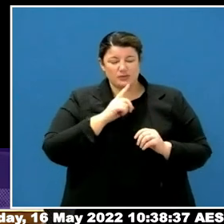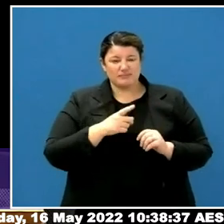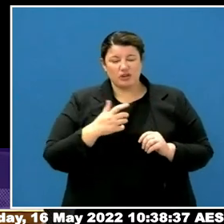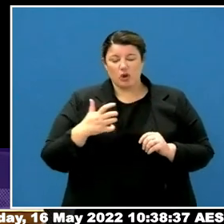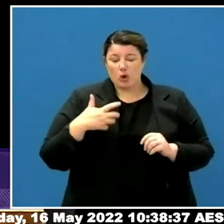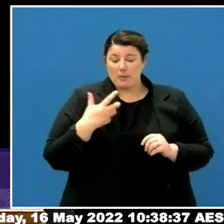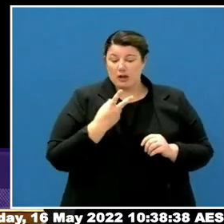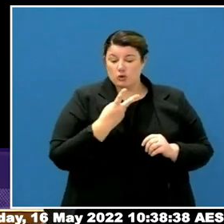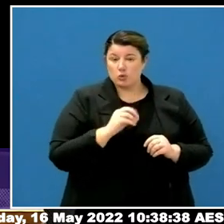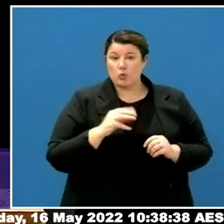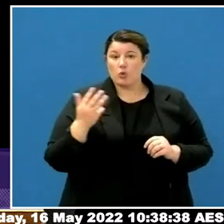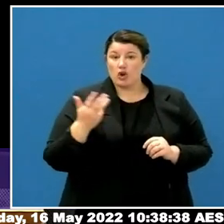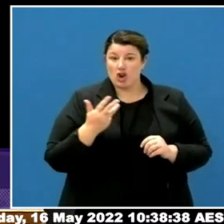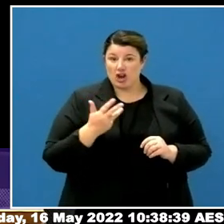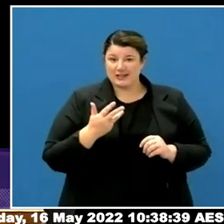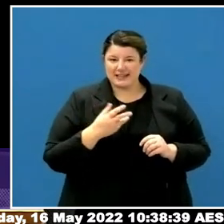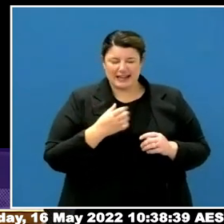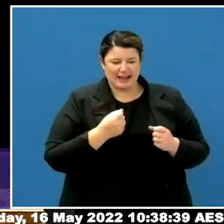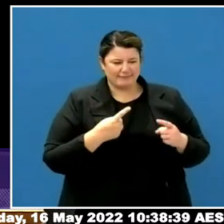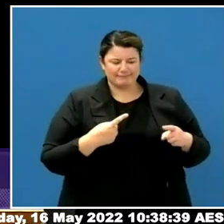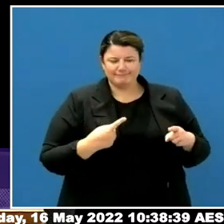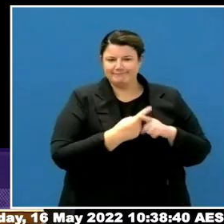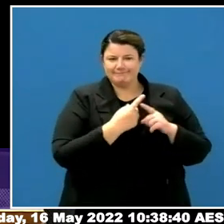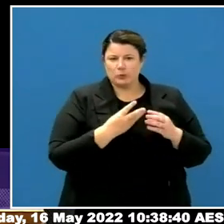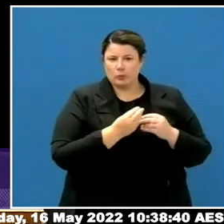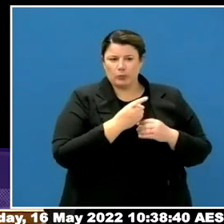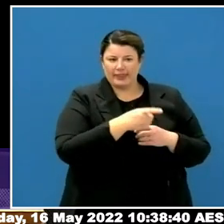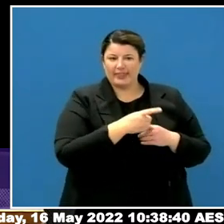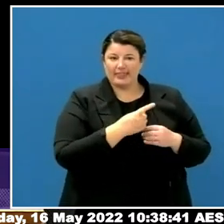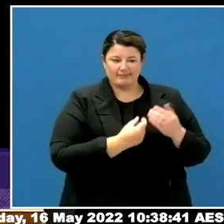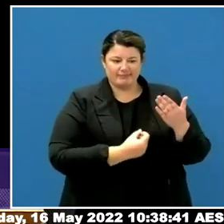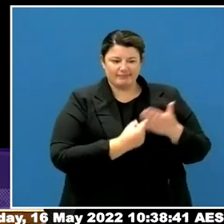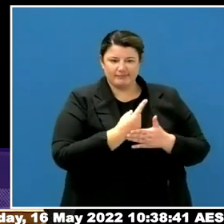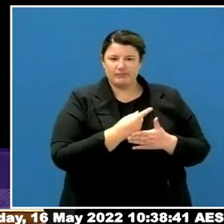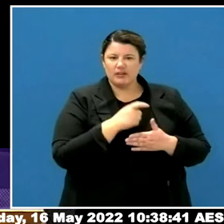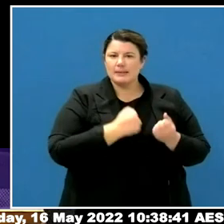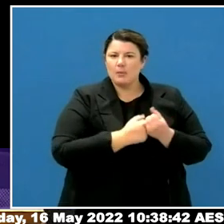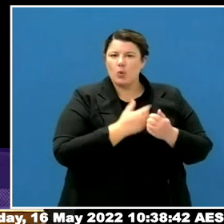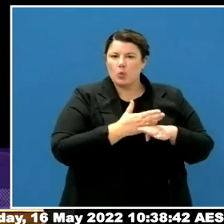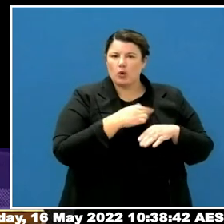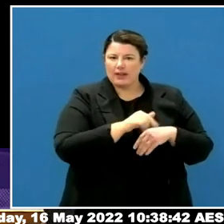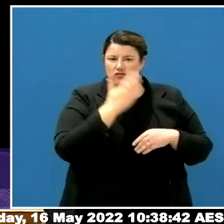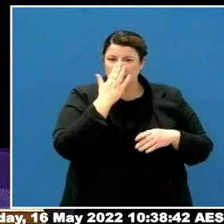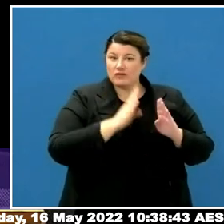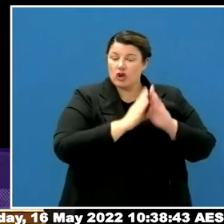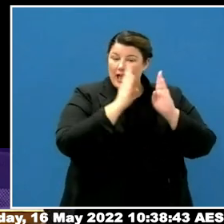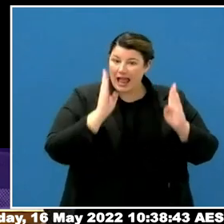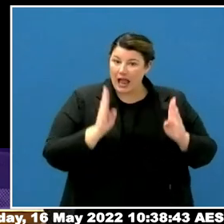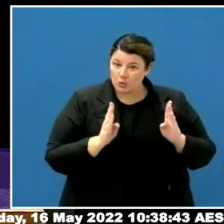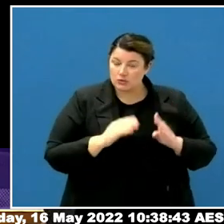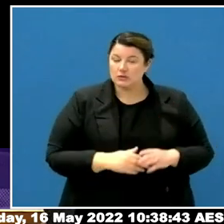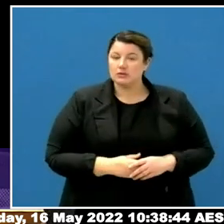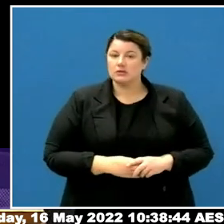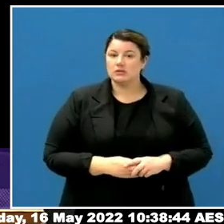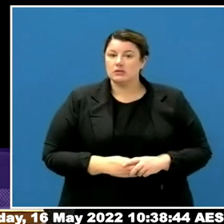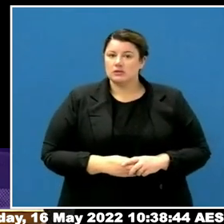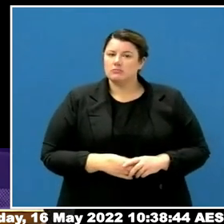incident with a Lifestyle Assistant which occurred outside her house. She will describe her efforts to escalate that complaint.